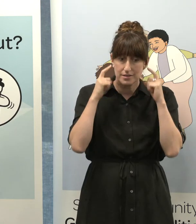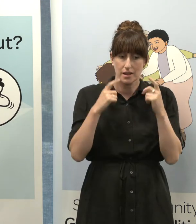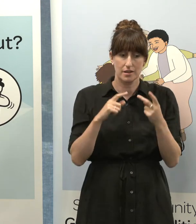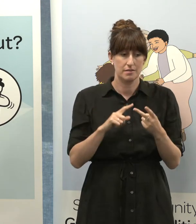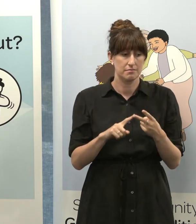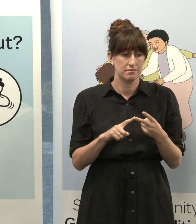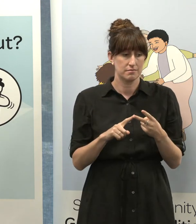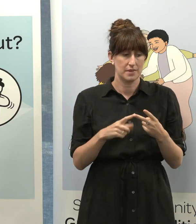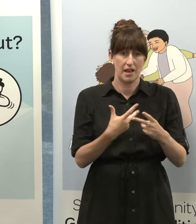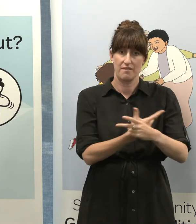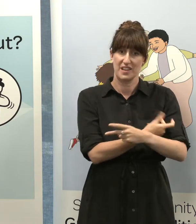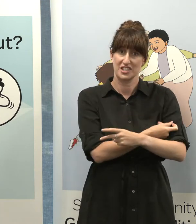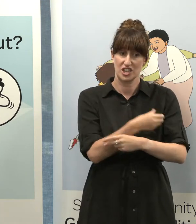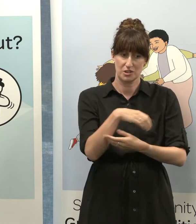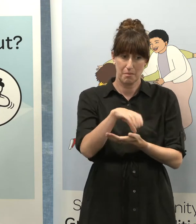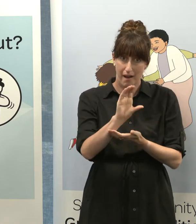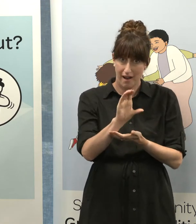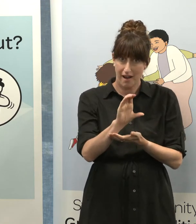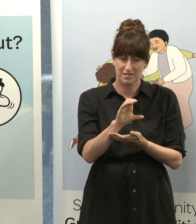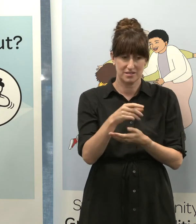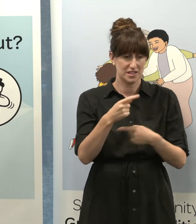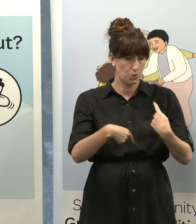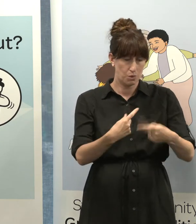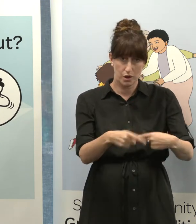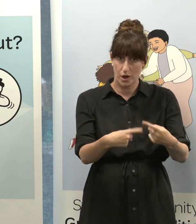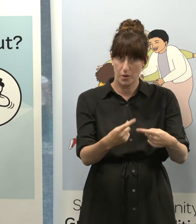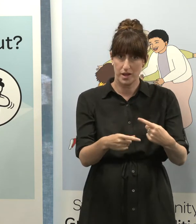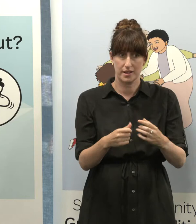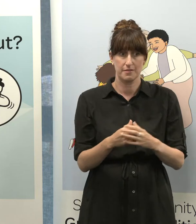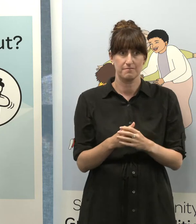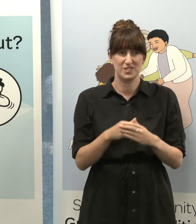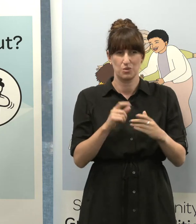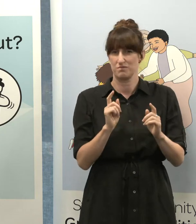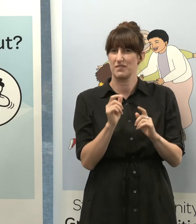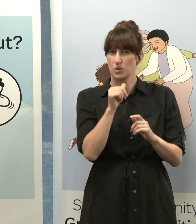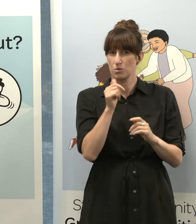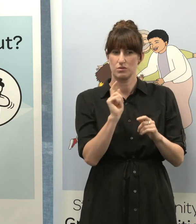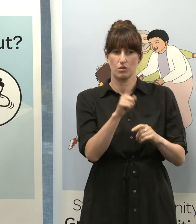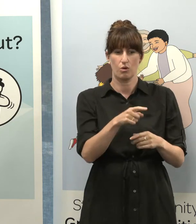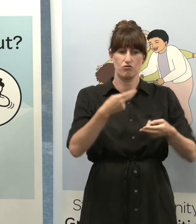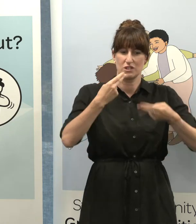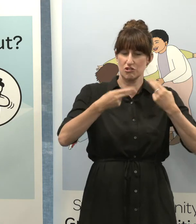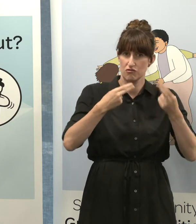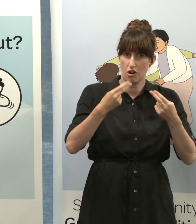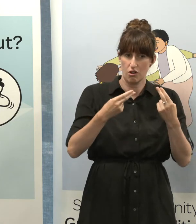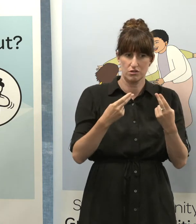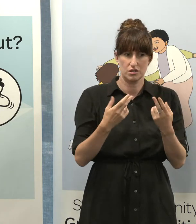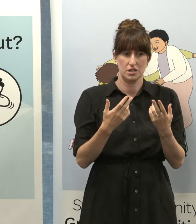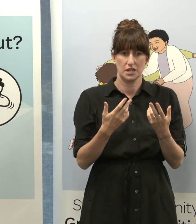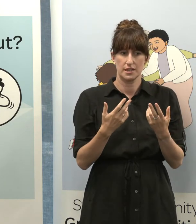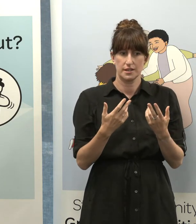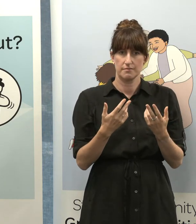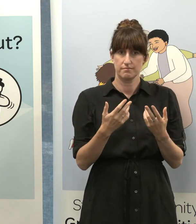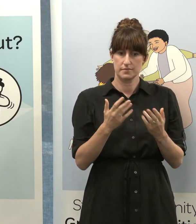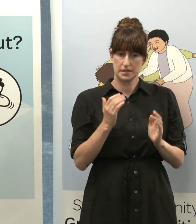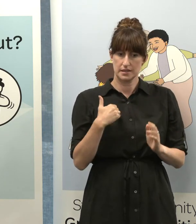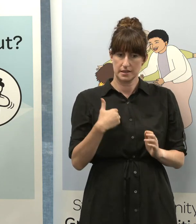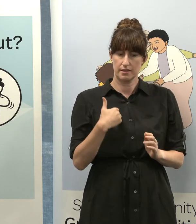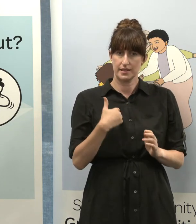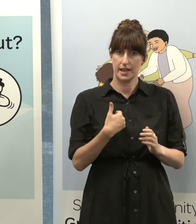intrusive on people's lives, a requirement to wear masks in certain settings, the use of